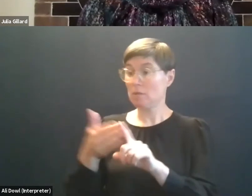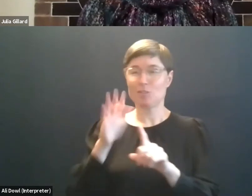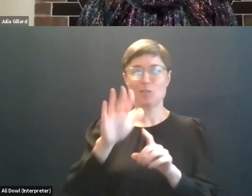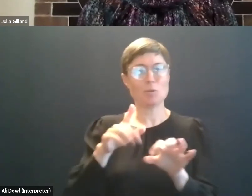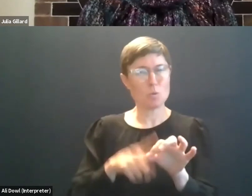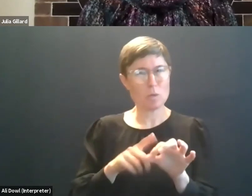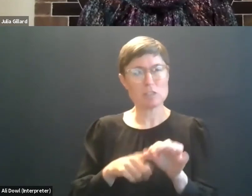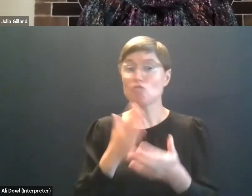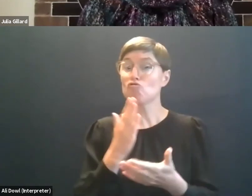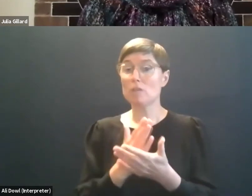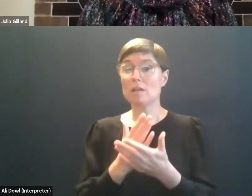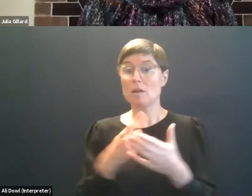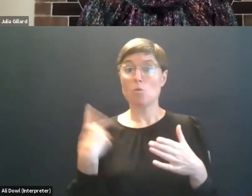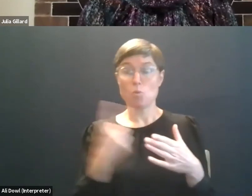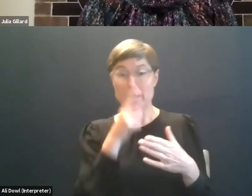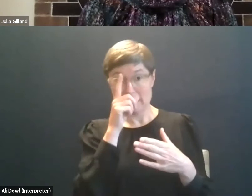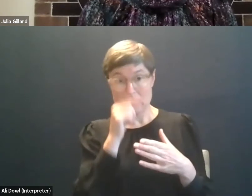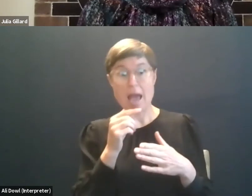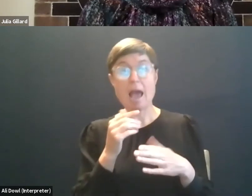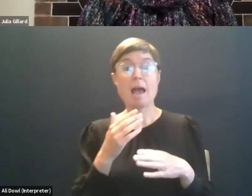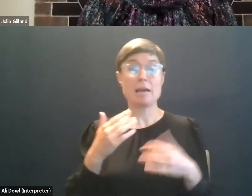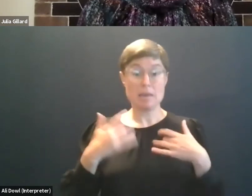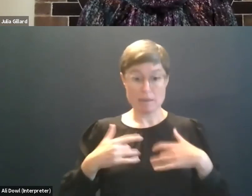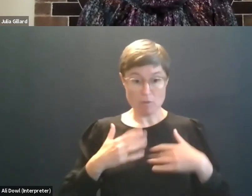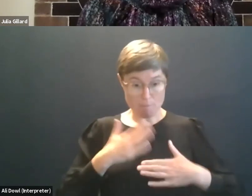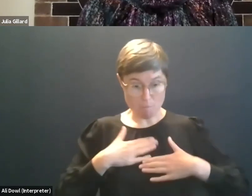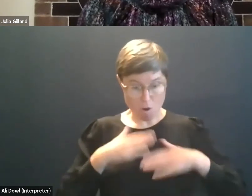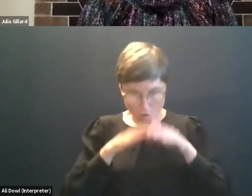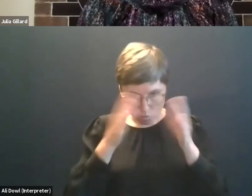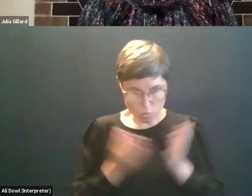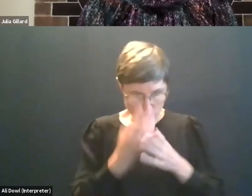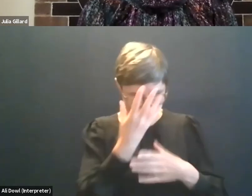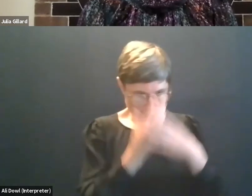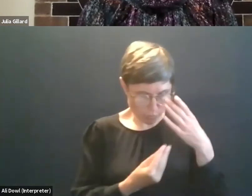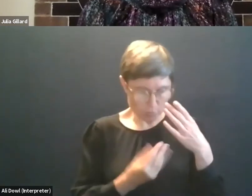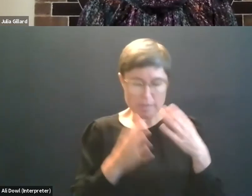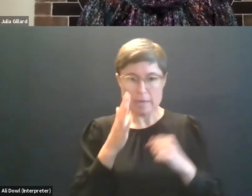little self-reinforcing bubble and never are provoked to stray out of our bubble to get